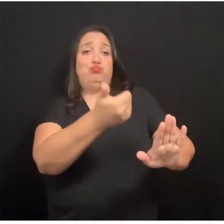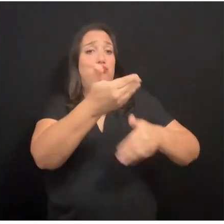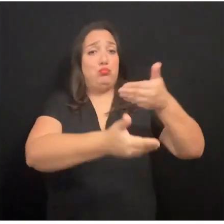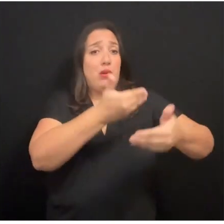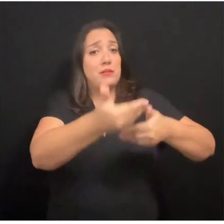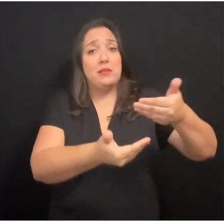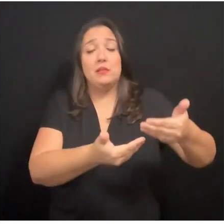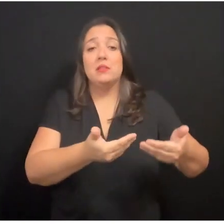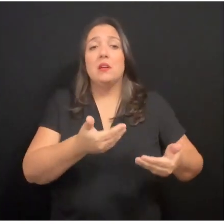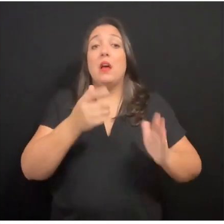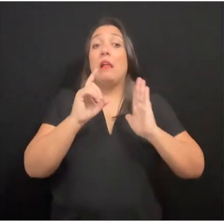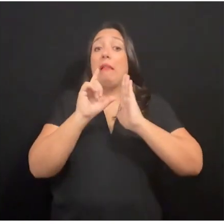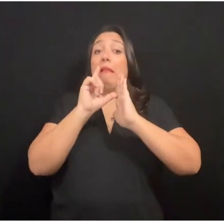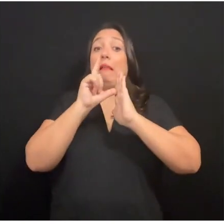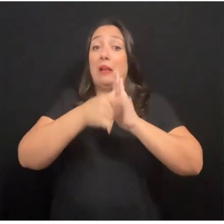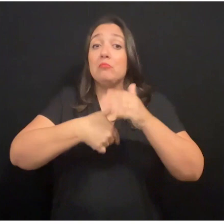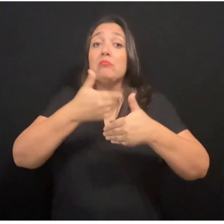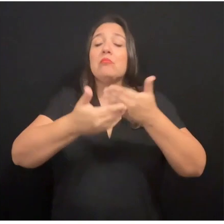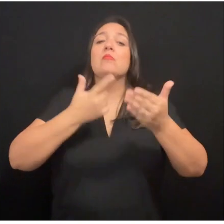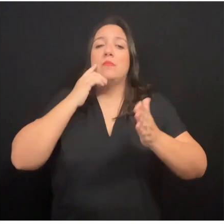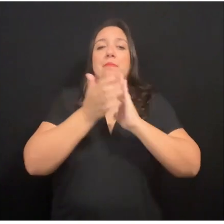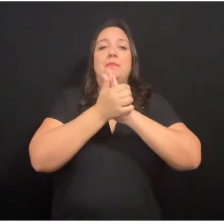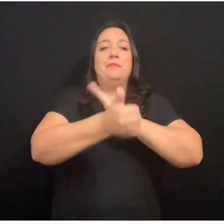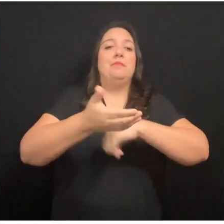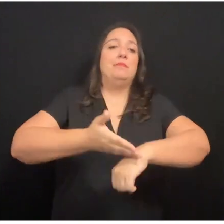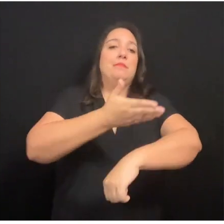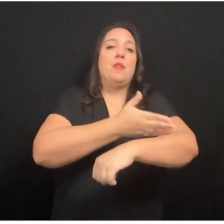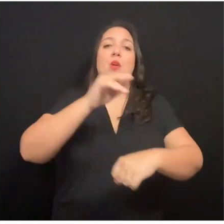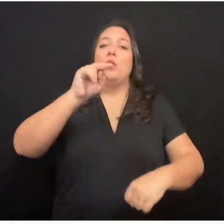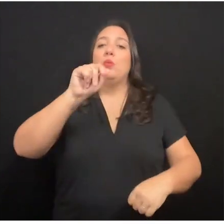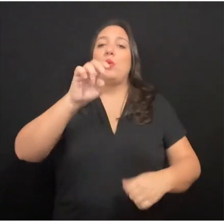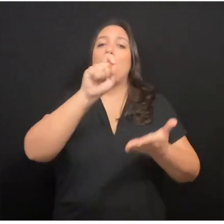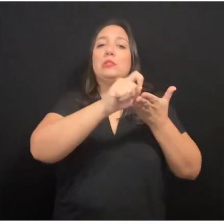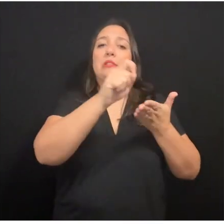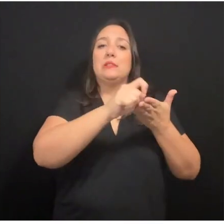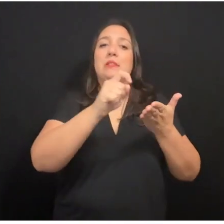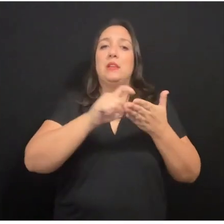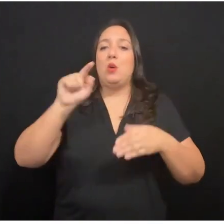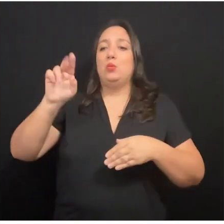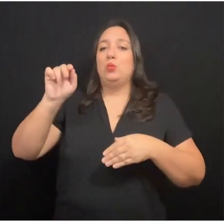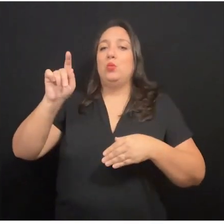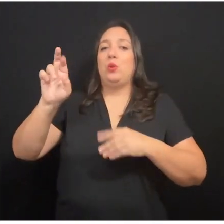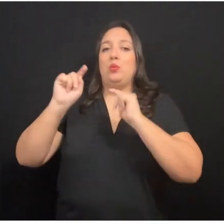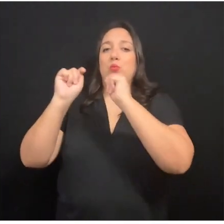Later on, once I got better at note taking a tutor position opened up and they offered it to me,